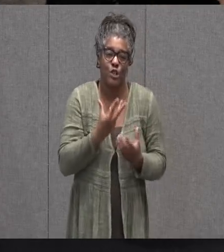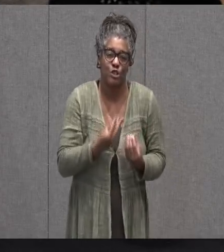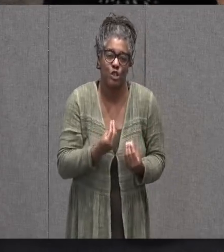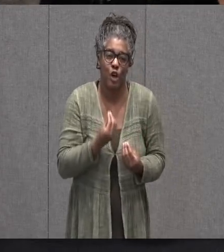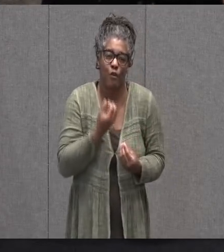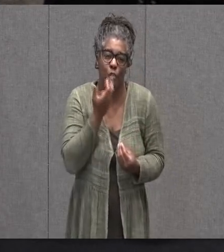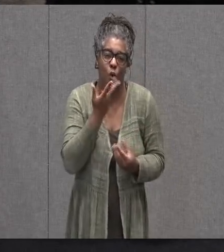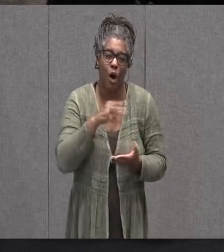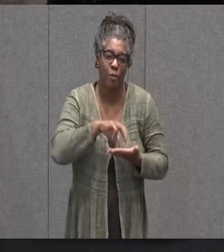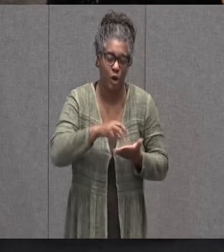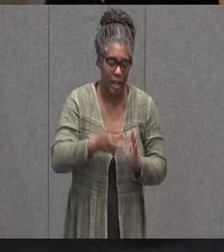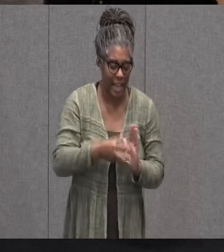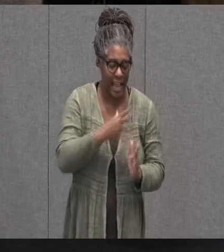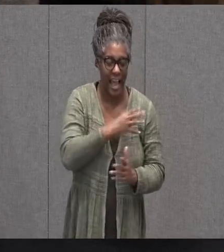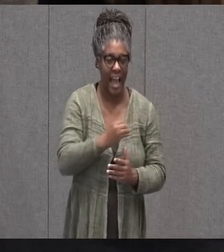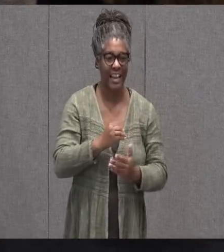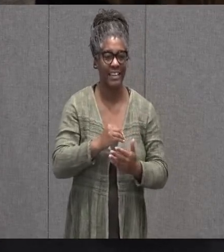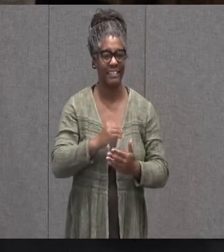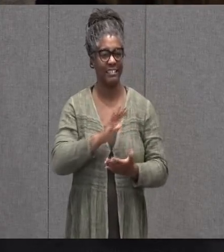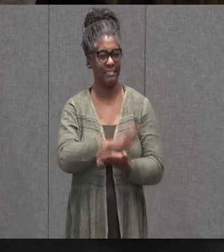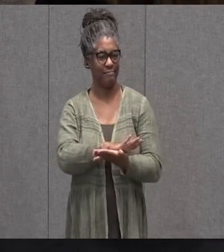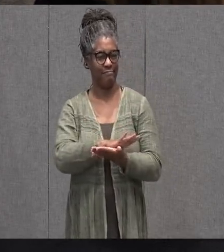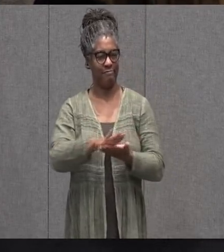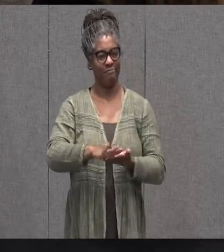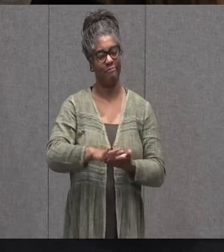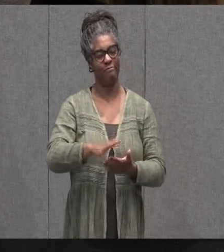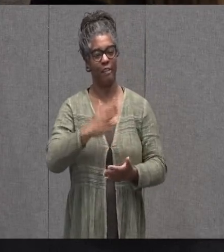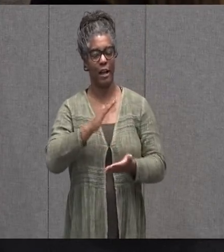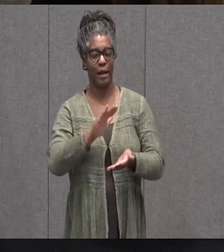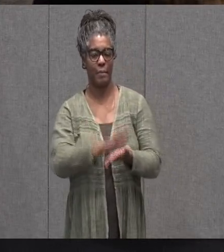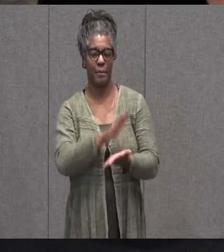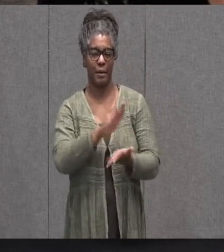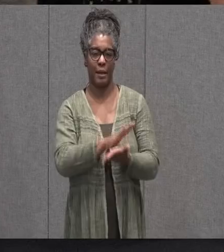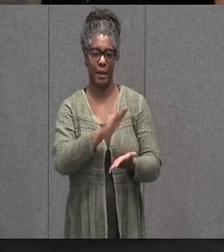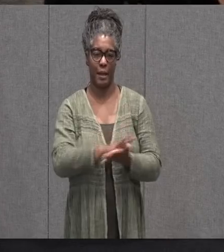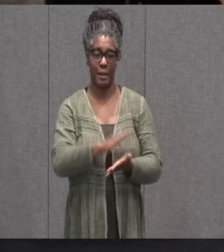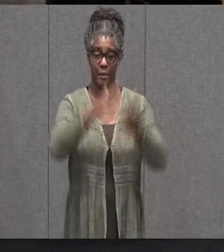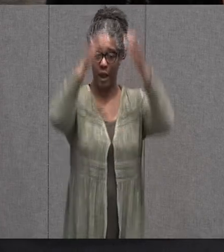and a fine paper hat, strolled on in the morning sun.